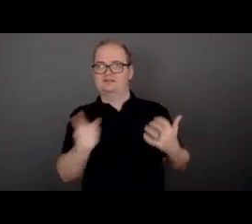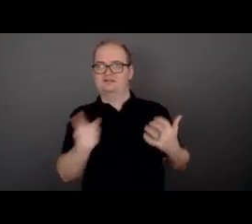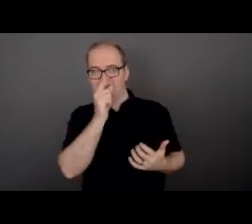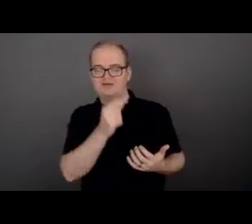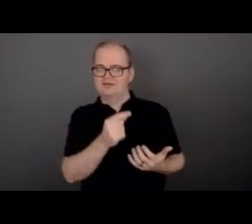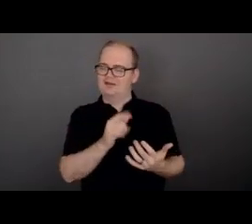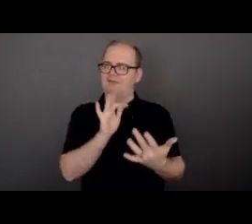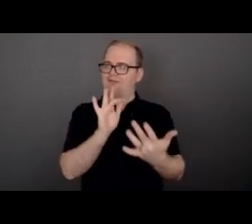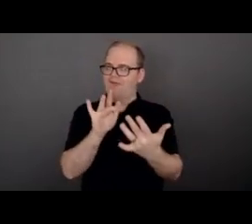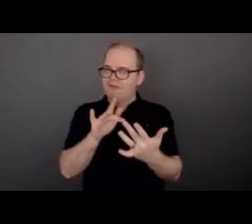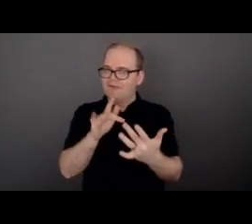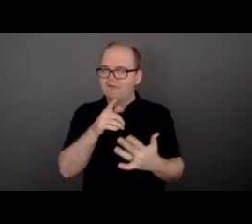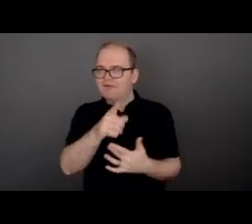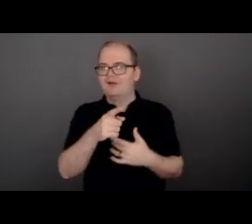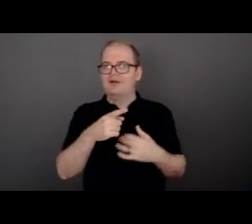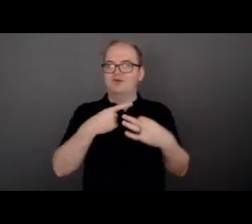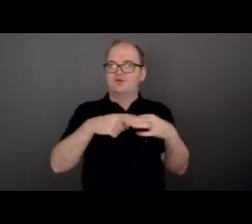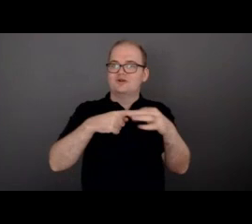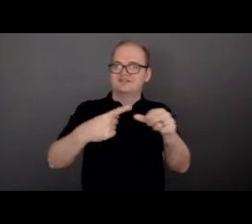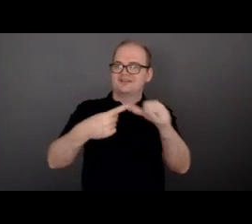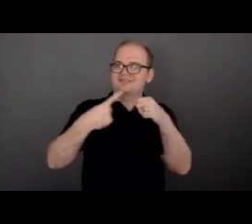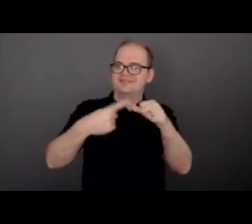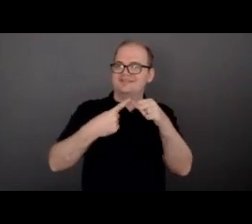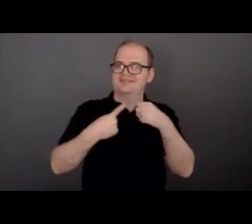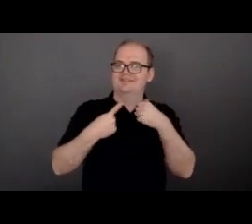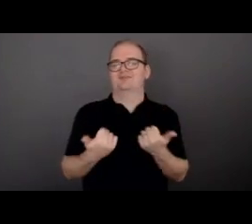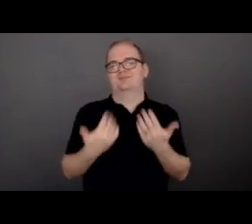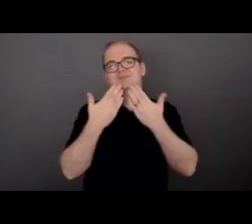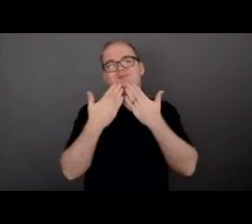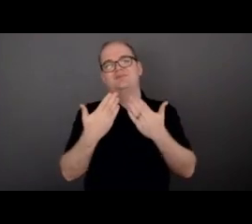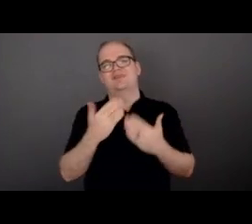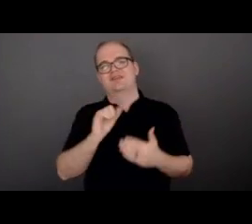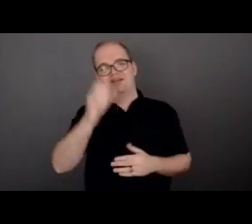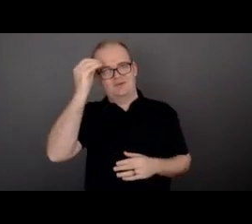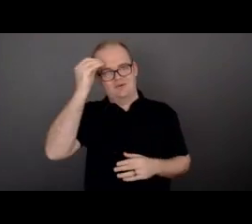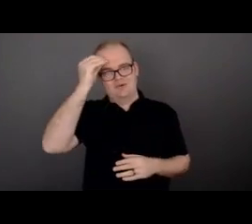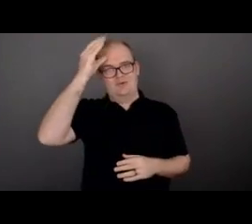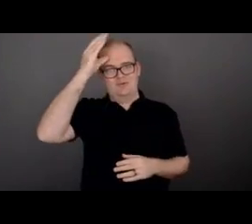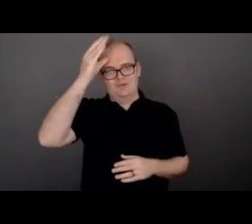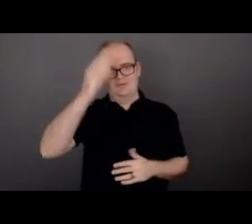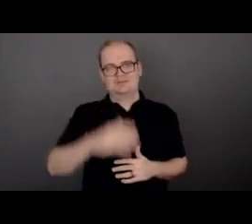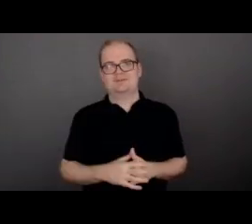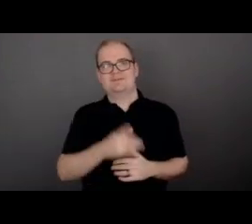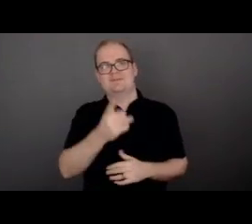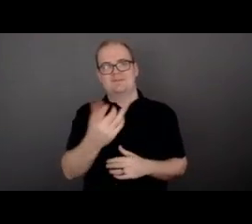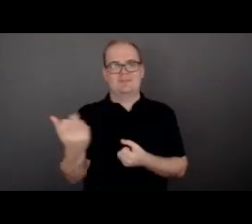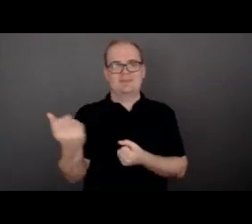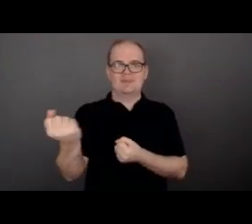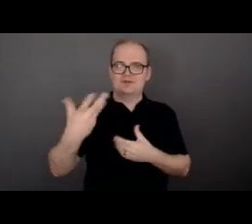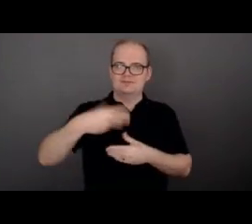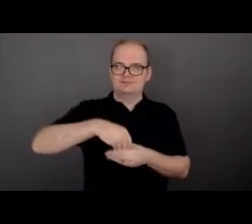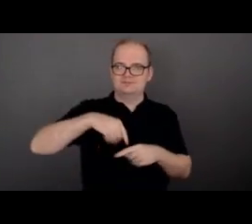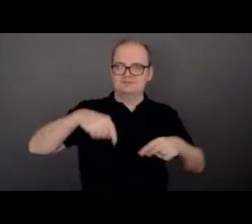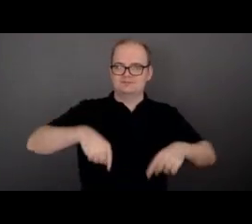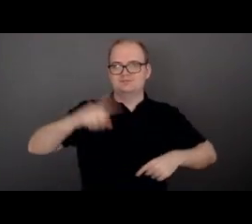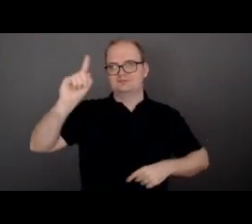questions answered, so we just really appreciate your wealth of knowledge as well that you've been able to share with our audience today.